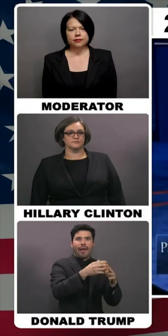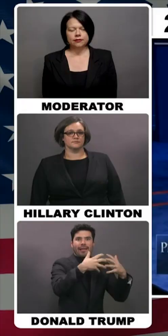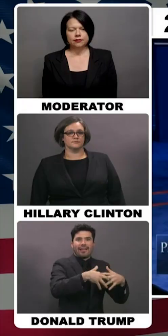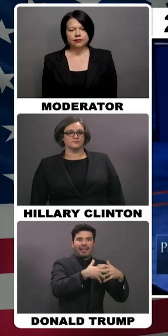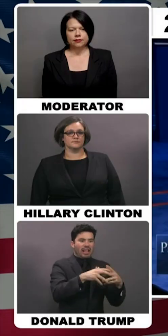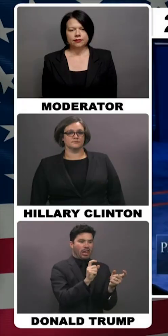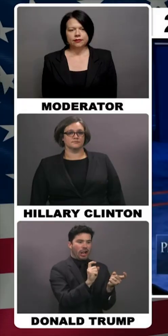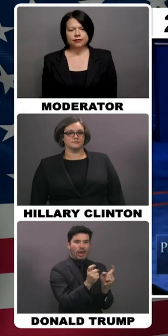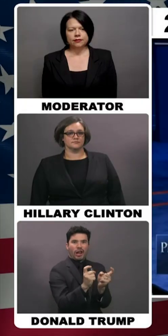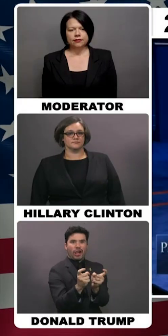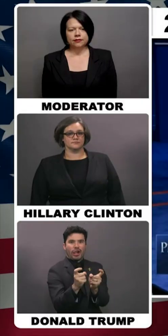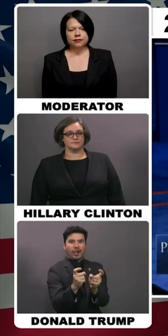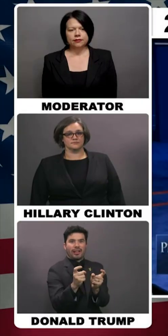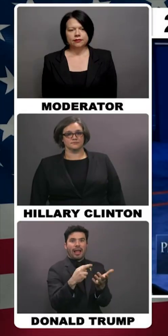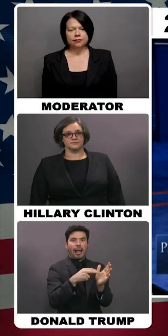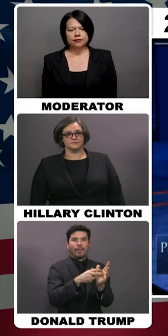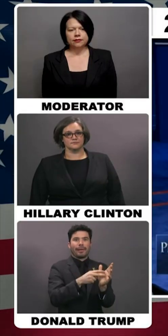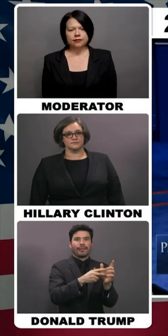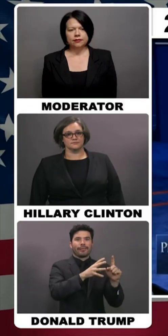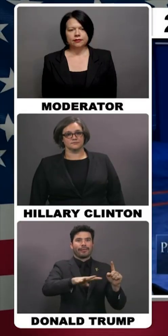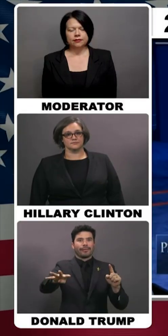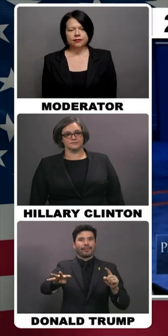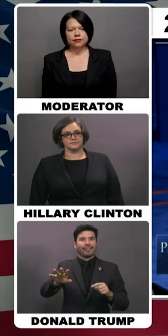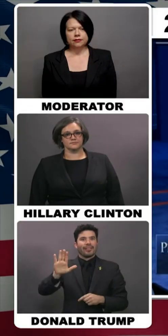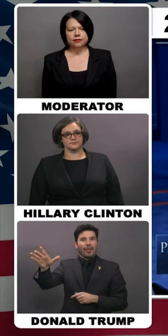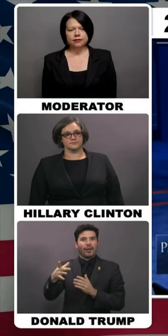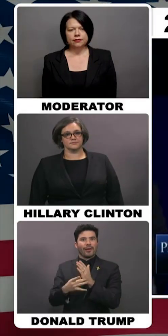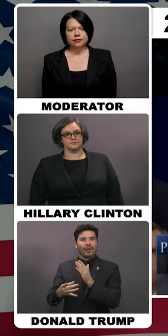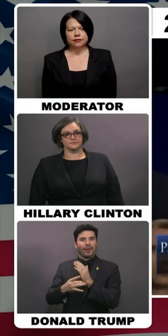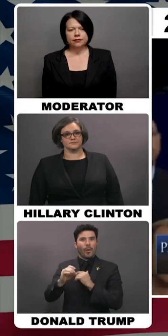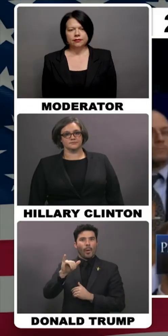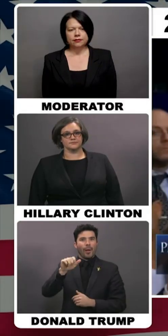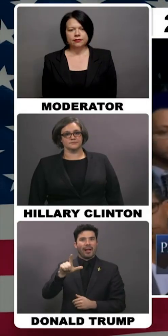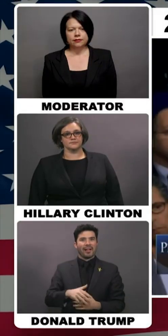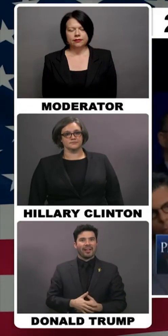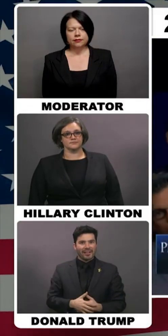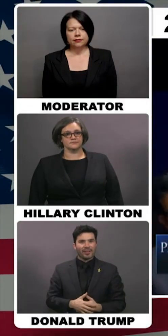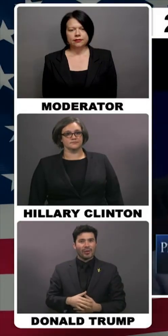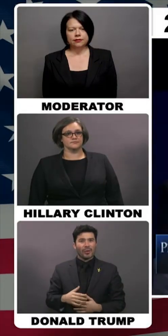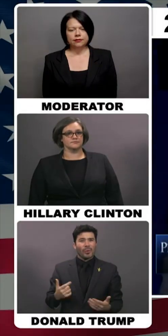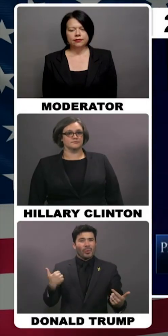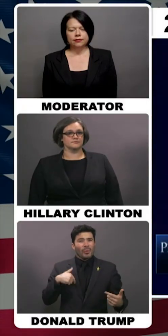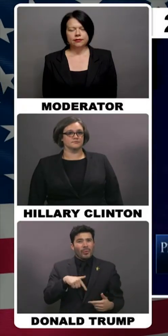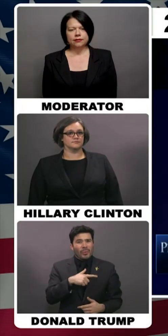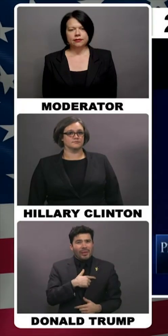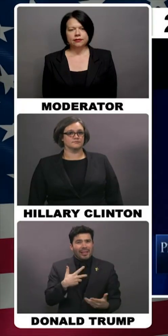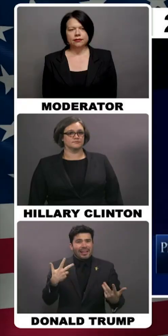that they can take care of their oil. We are killing, absolutely killing our energy business in this country.